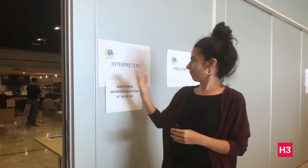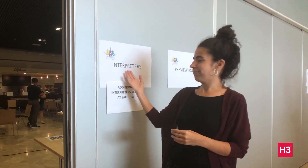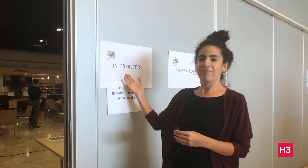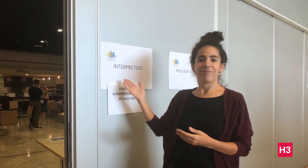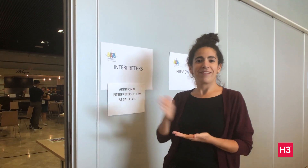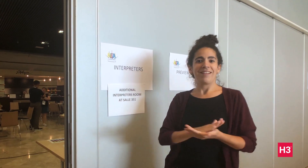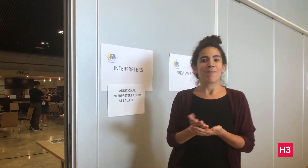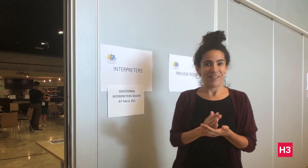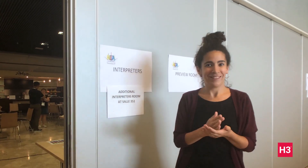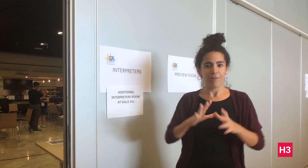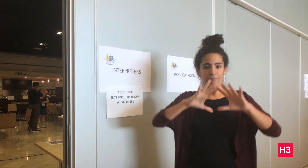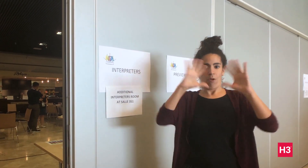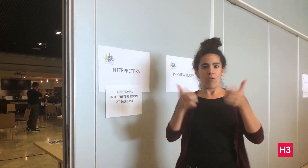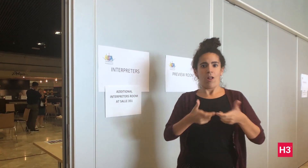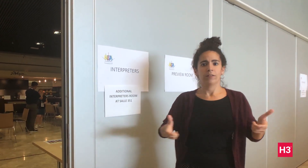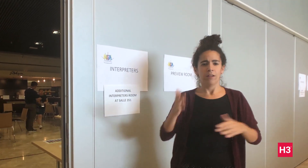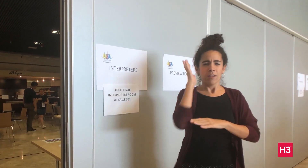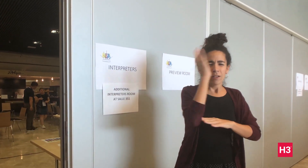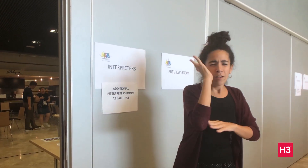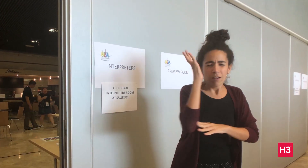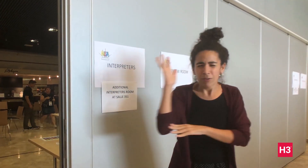At World Congress, interpreters are everywhere at presentations.